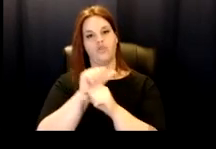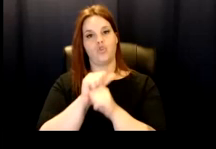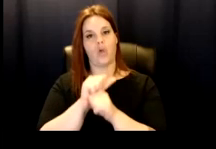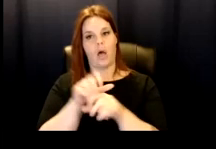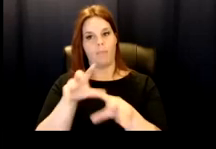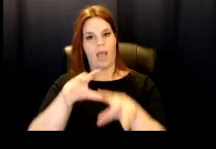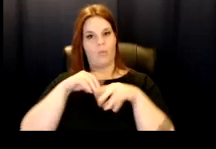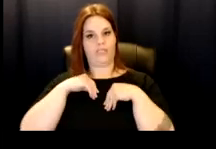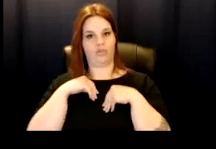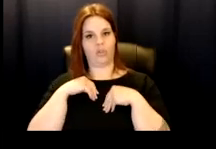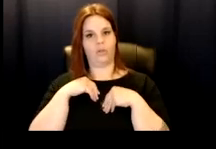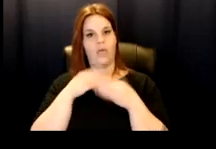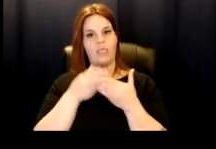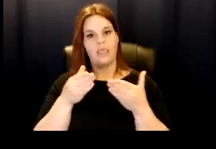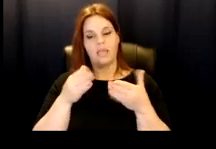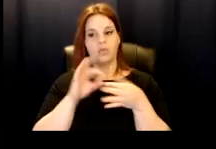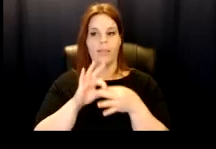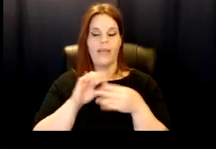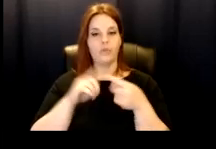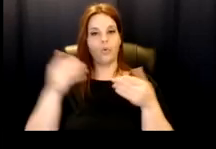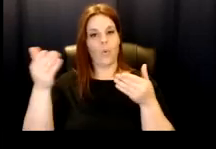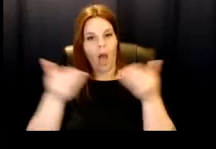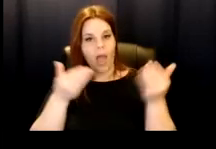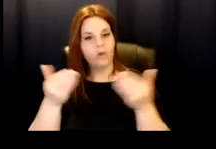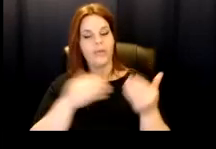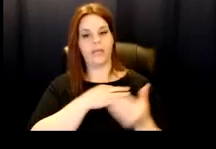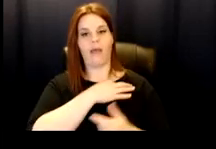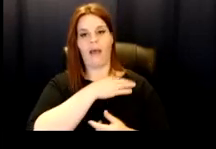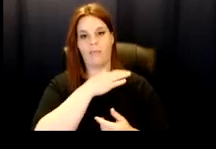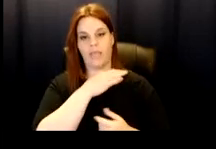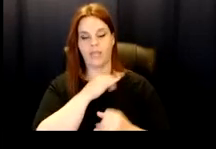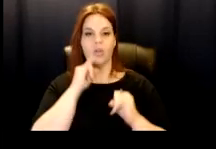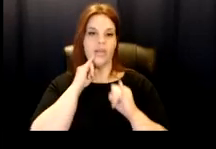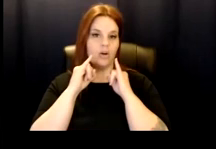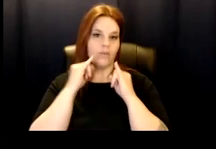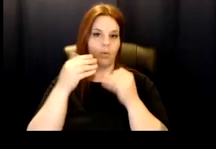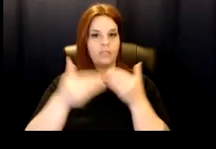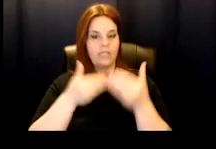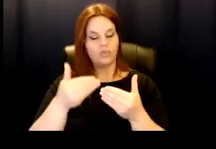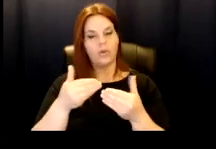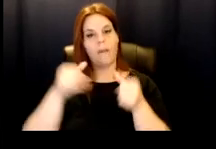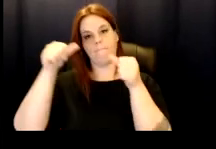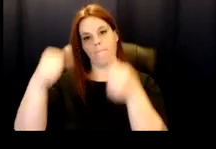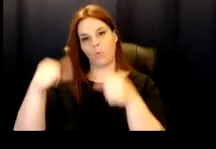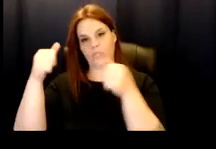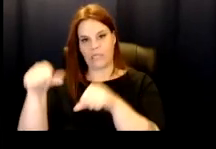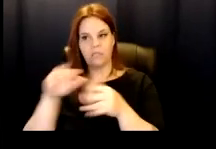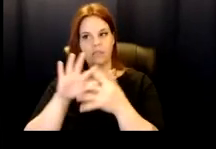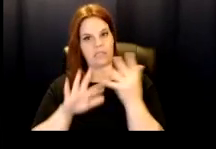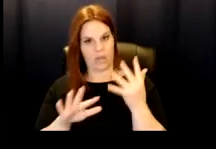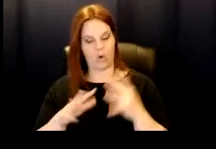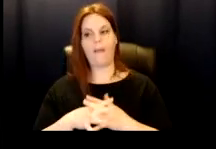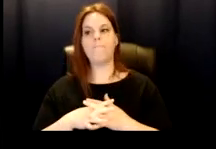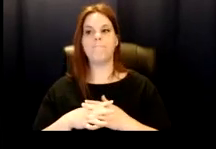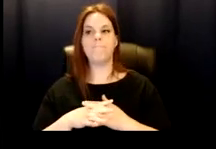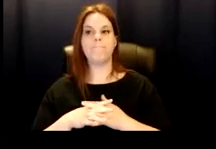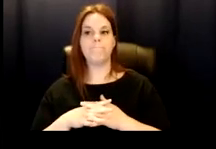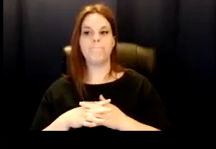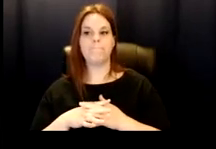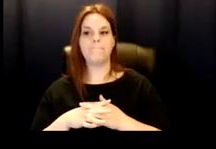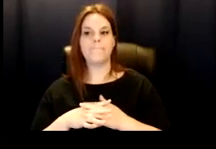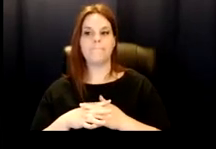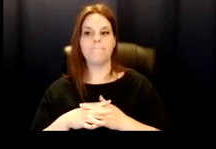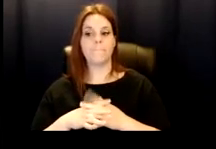hiring, applications, interview procedures, postings, et cetera. Working conditions which